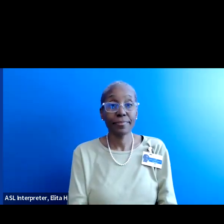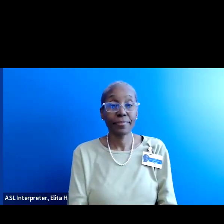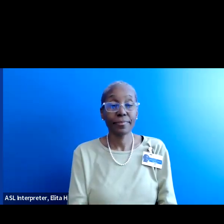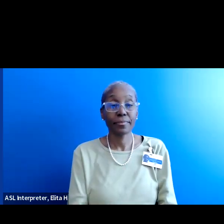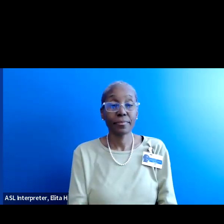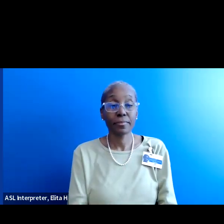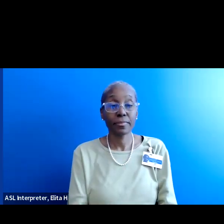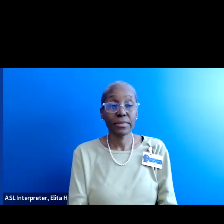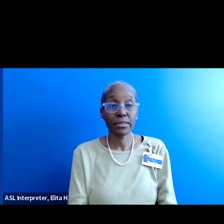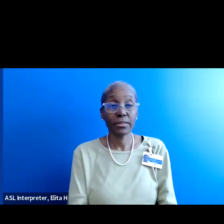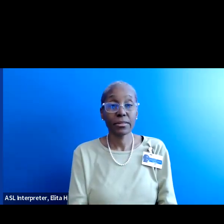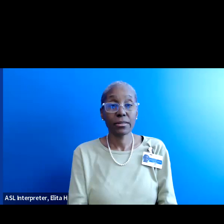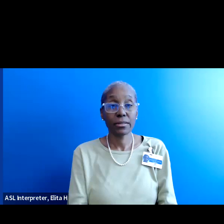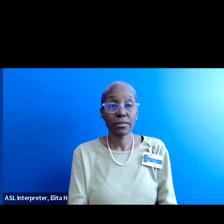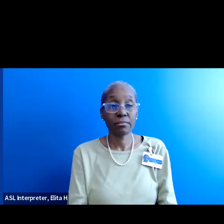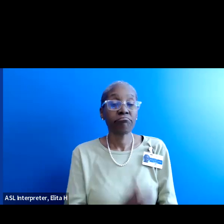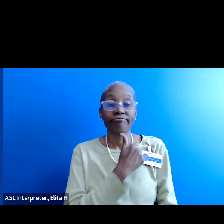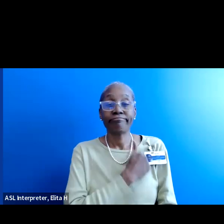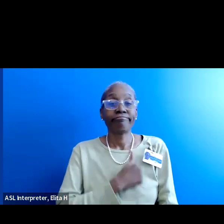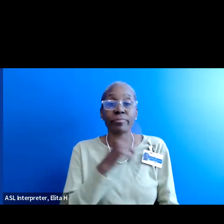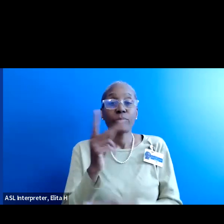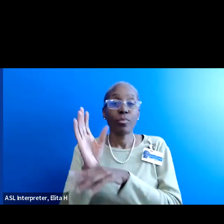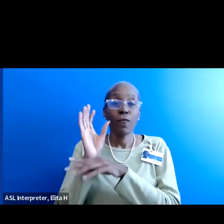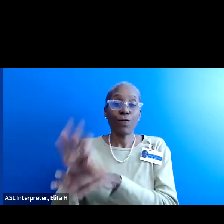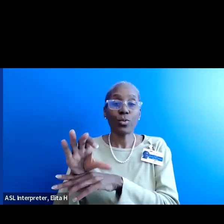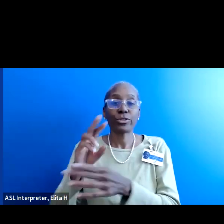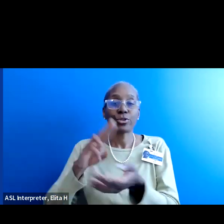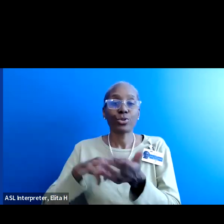I am sorry if folks are being forced into nursing facilities, especially if they